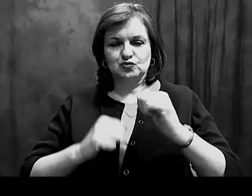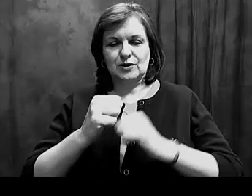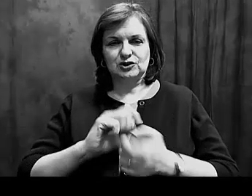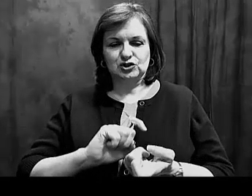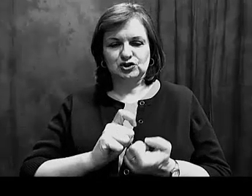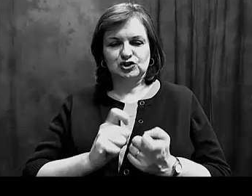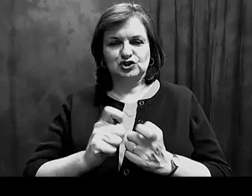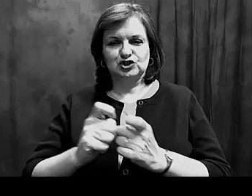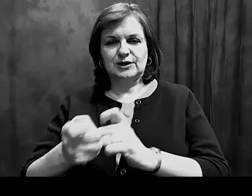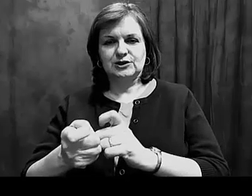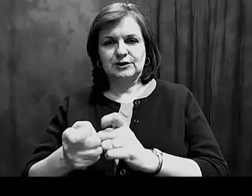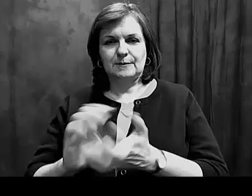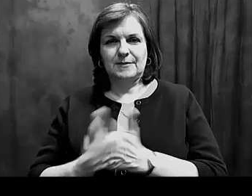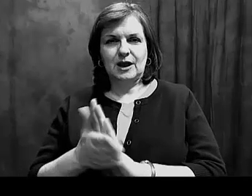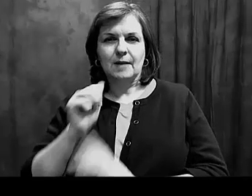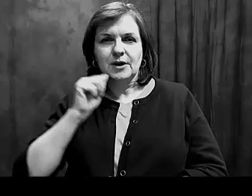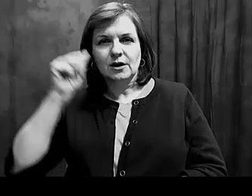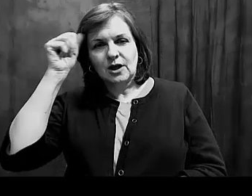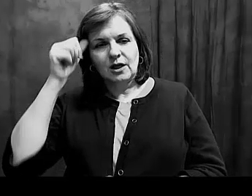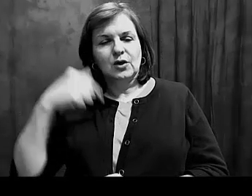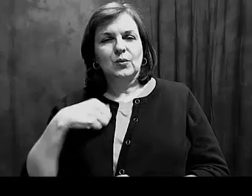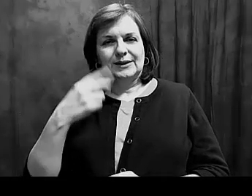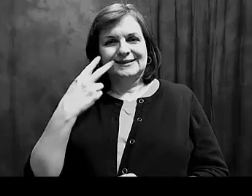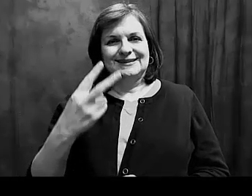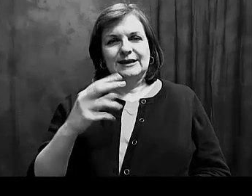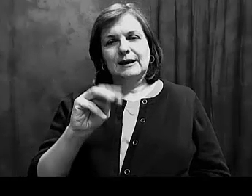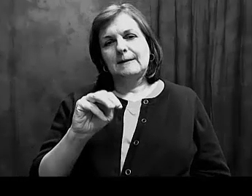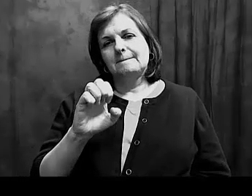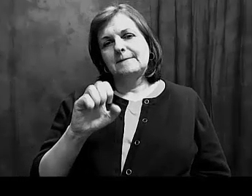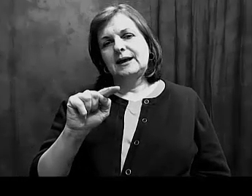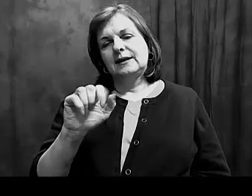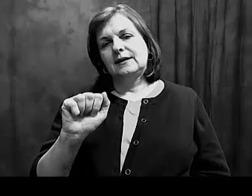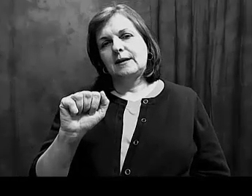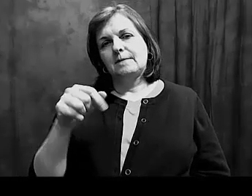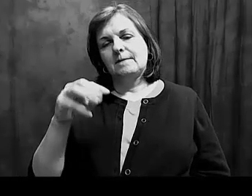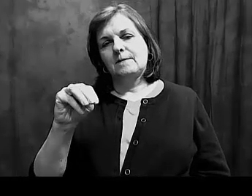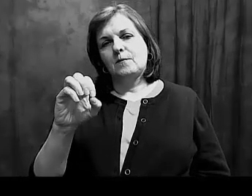and into adult phases we go through something known as metamorphosis which is change